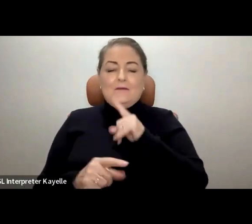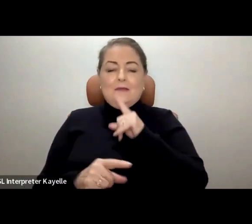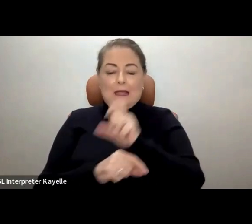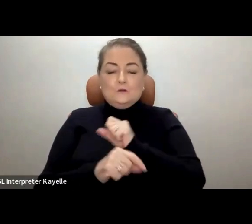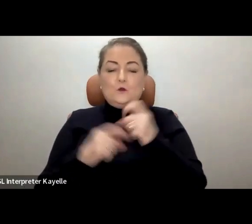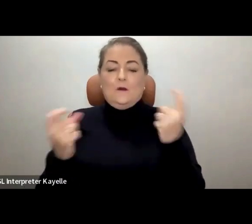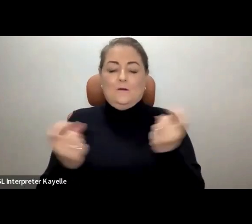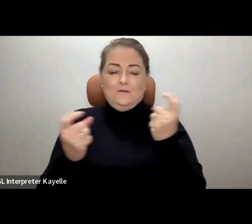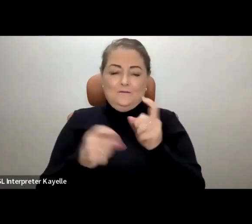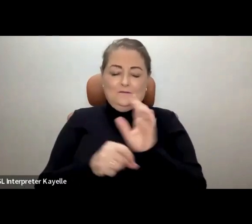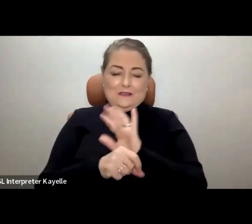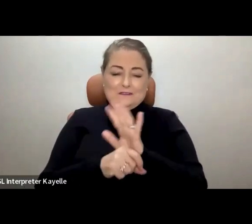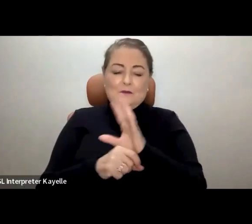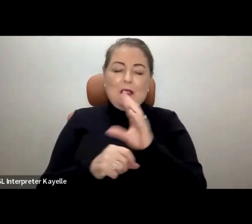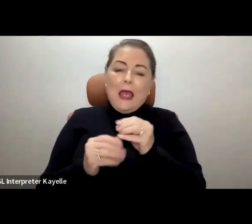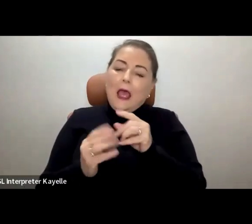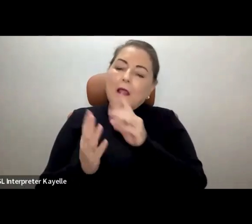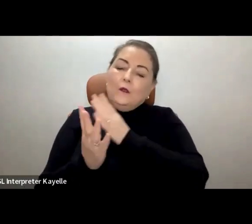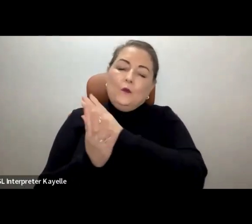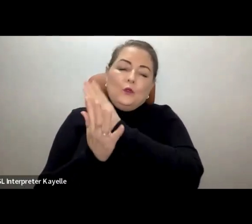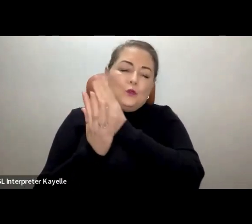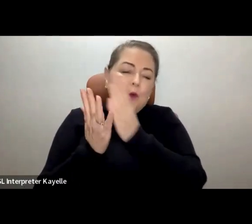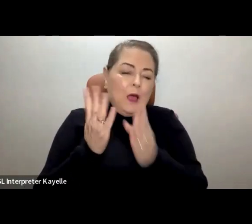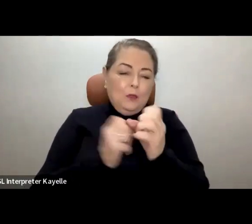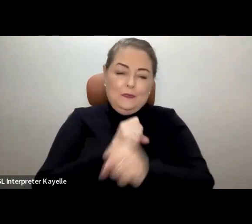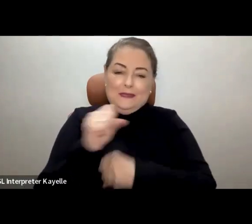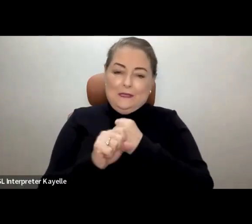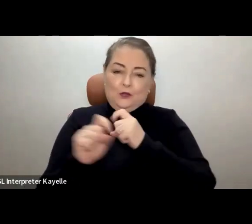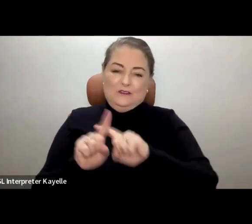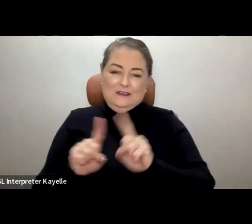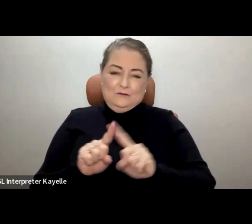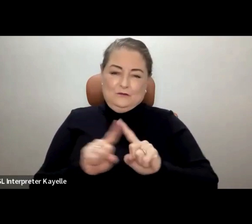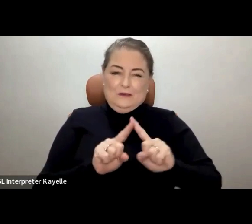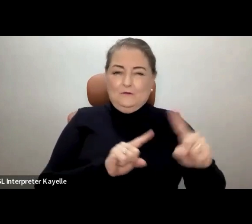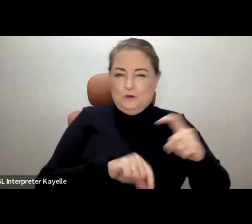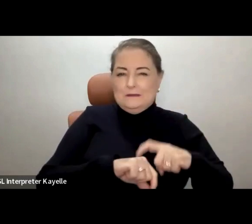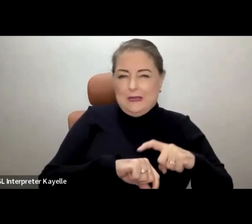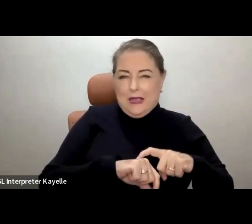run throughout the year at different times. So please,